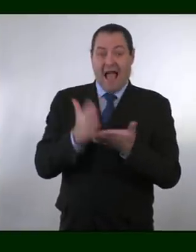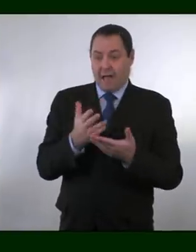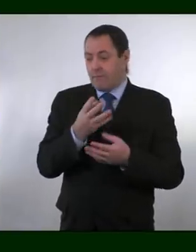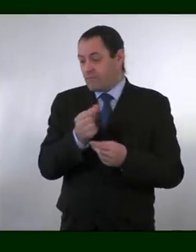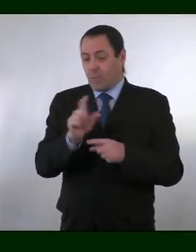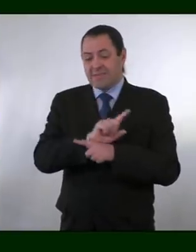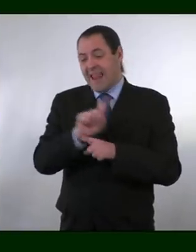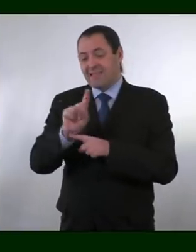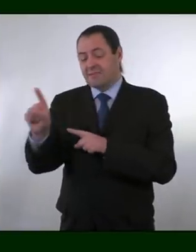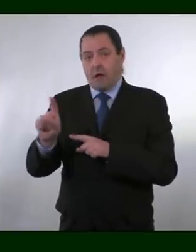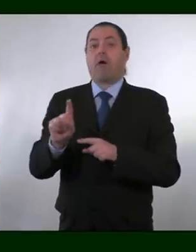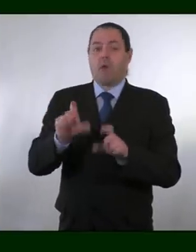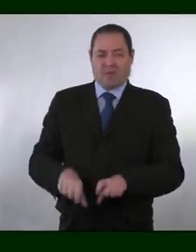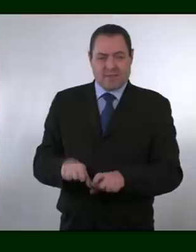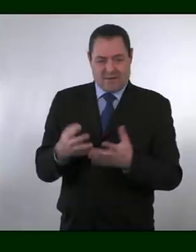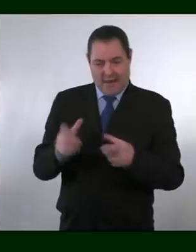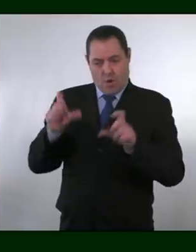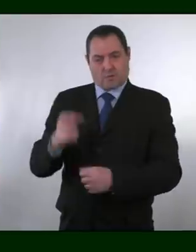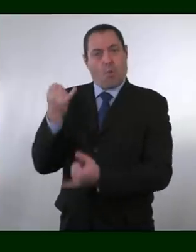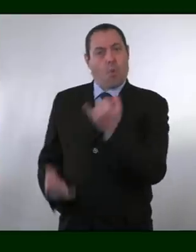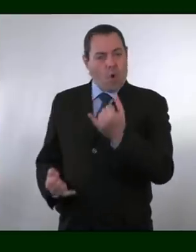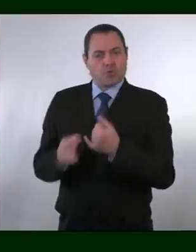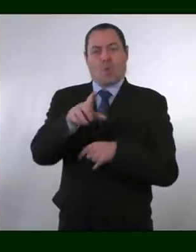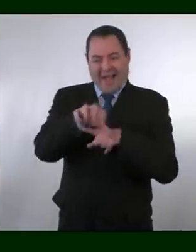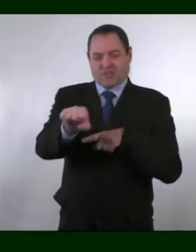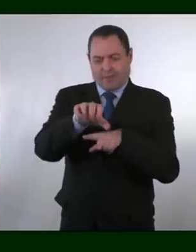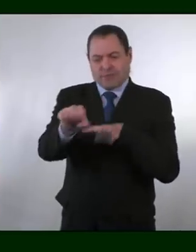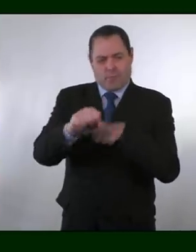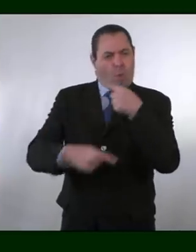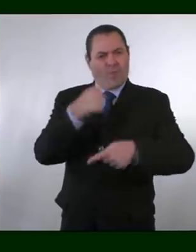have a longer, harder lockdown as a result of his delay, so I will not take that from him.